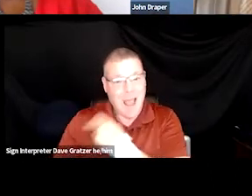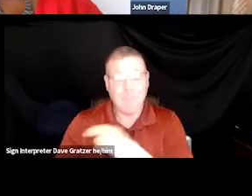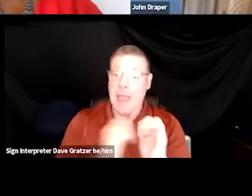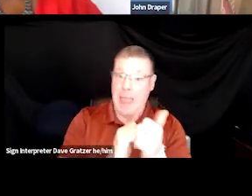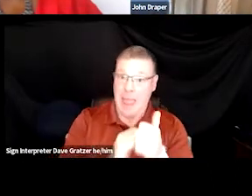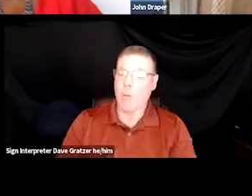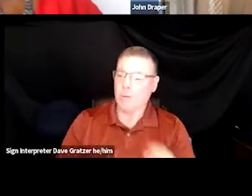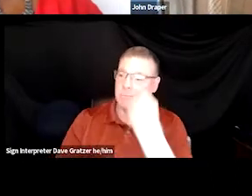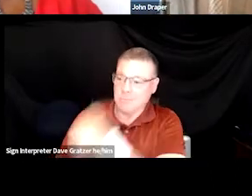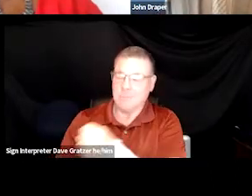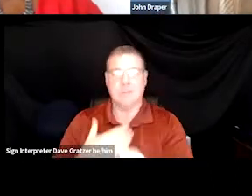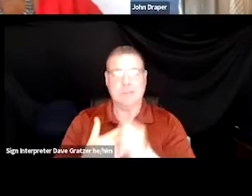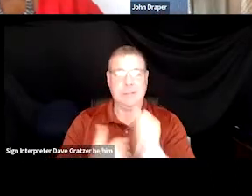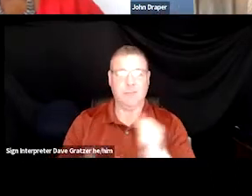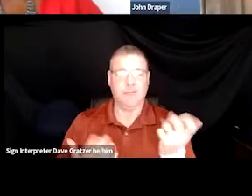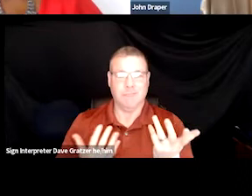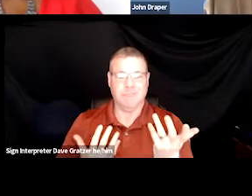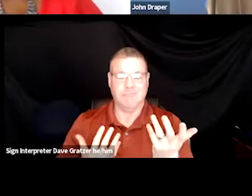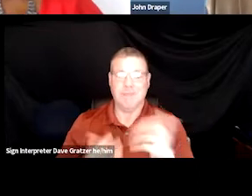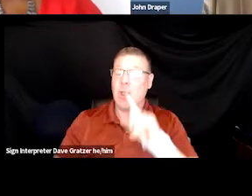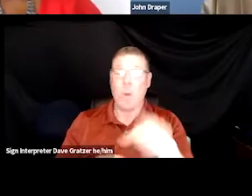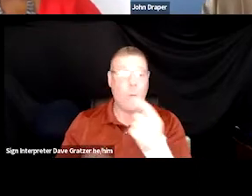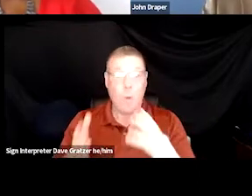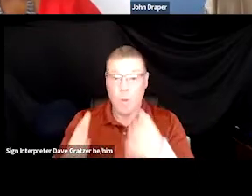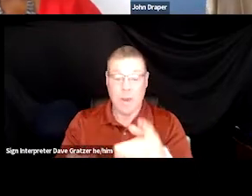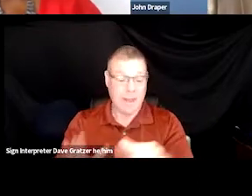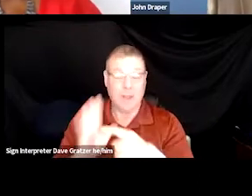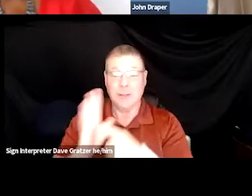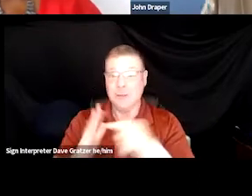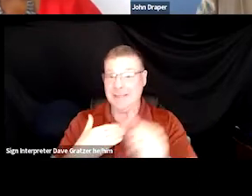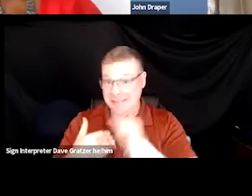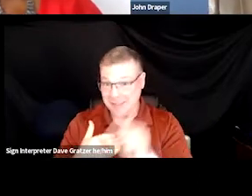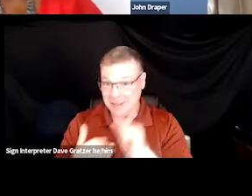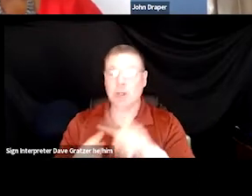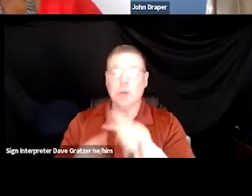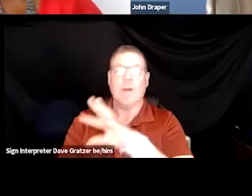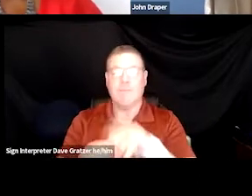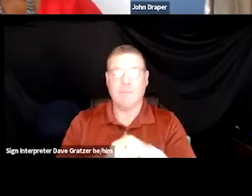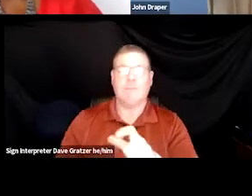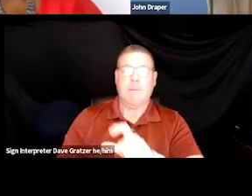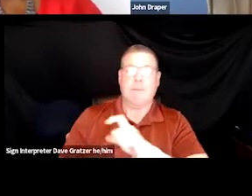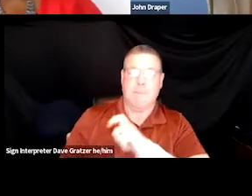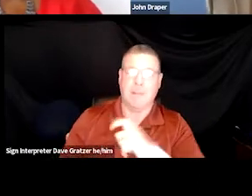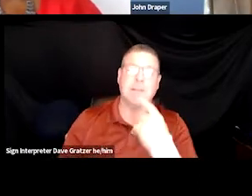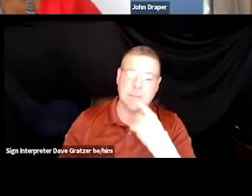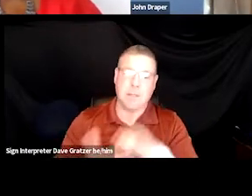is to show they were dangerous. And the only way you could show they were dangerous, was to involve authorities to say that they were dangerous.